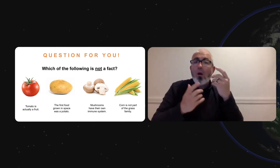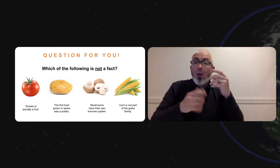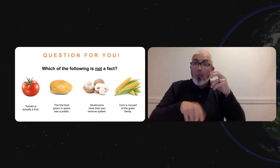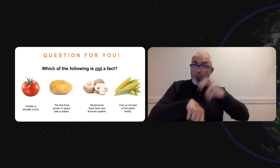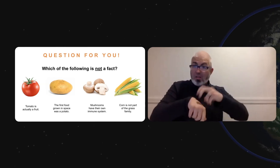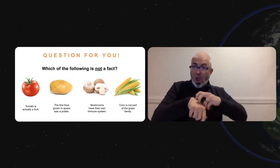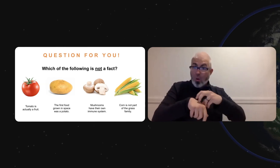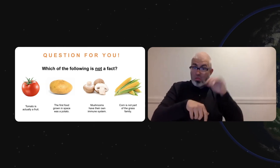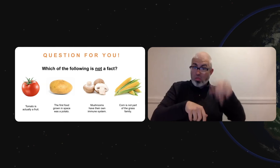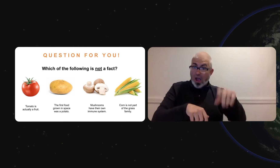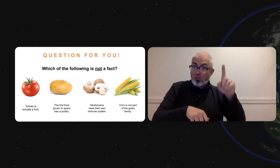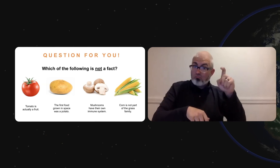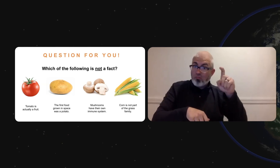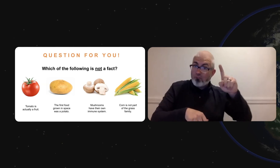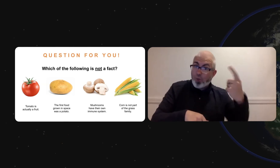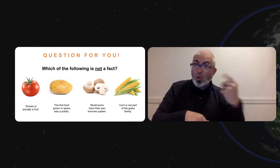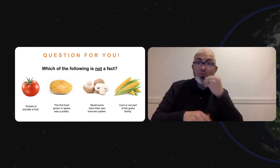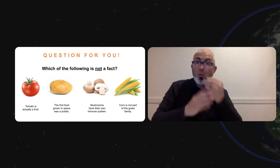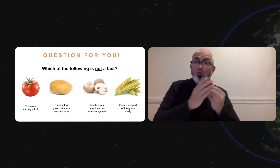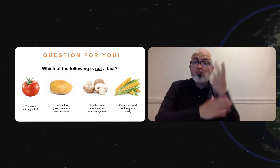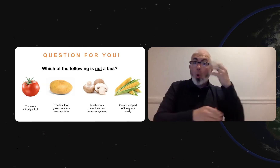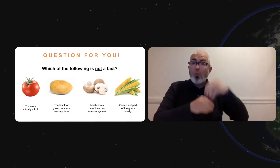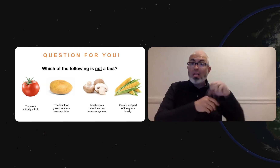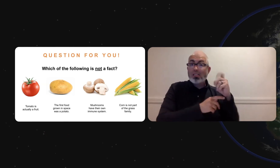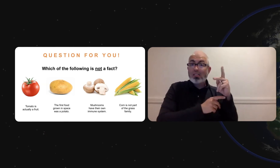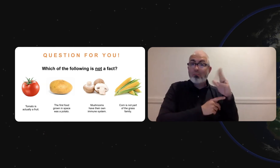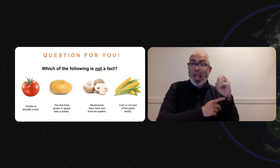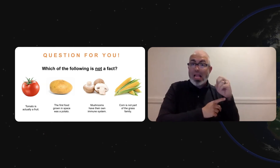We have our answer.